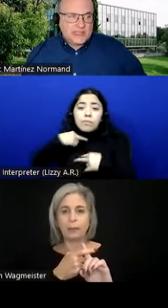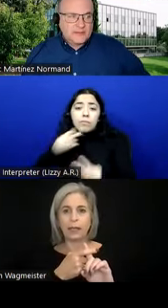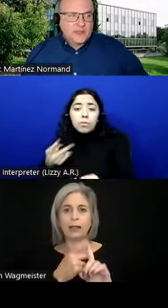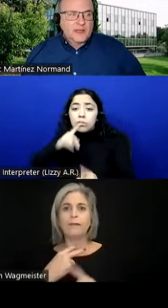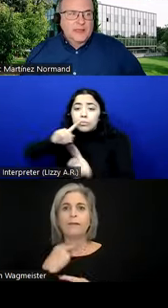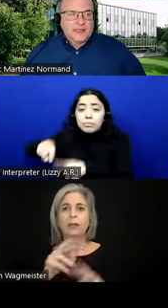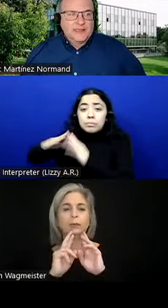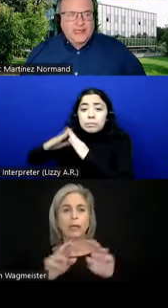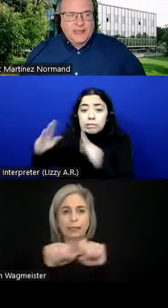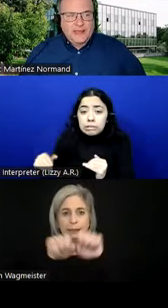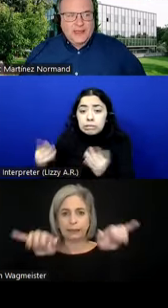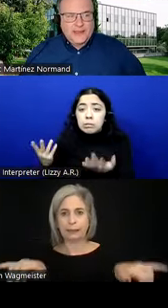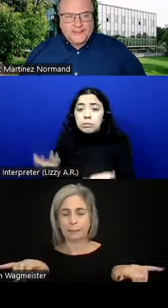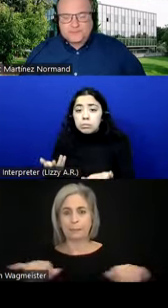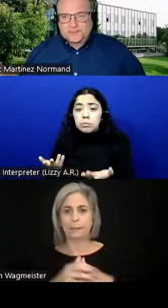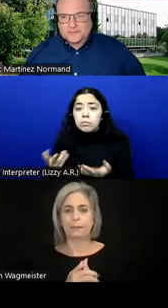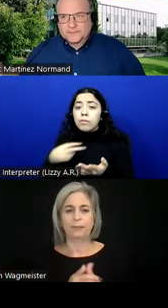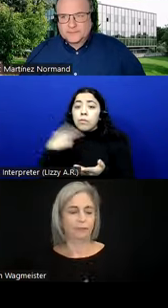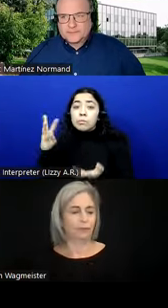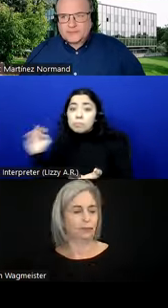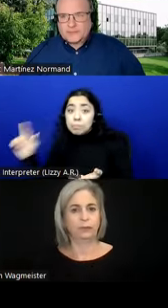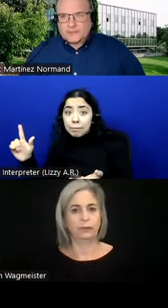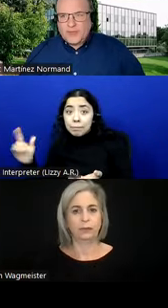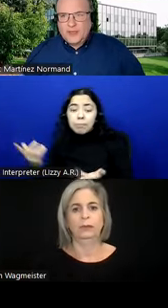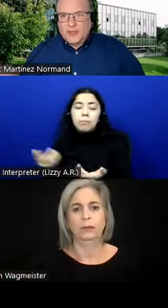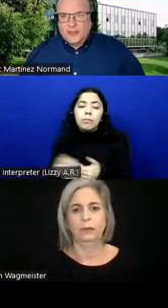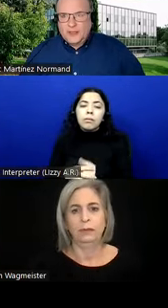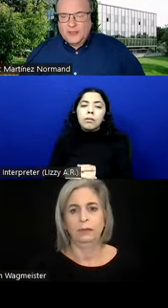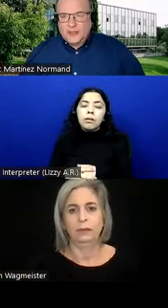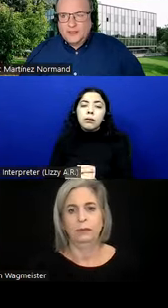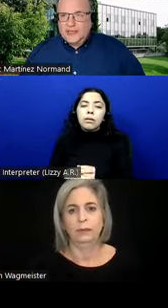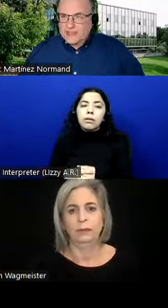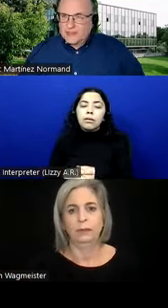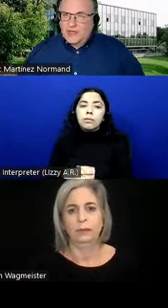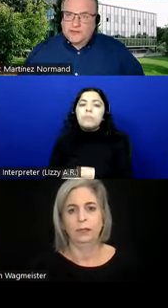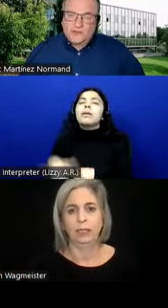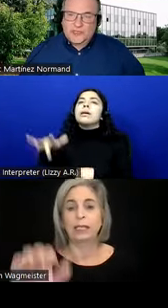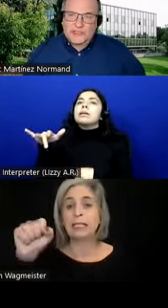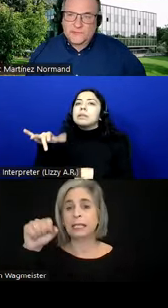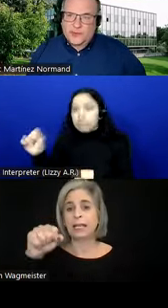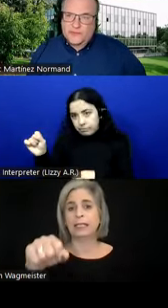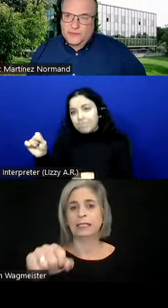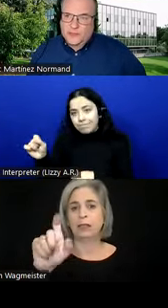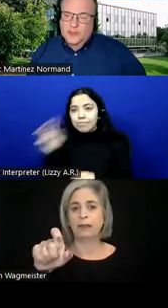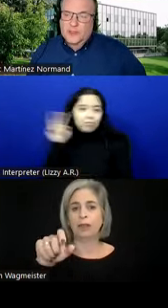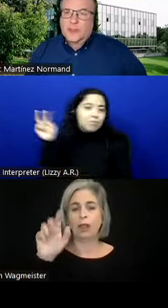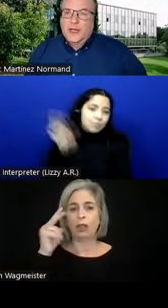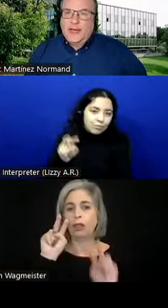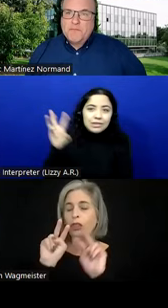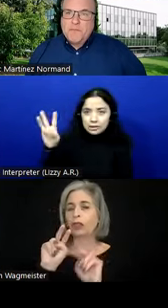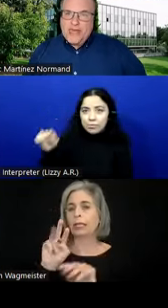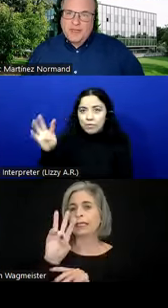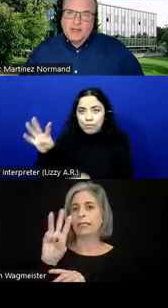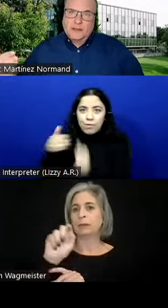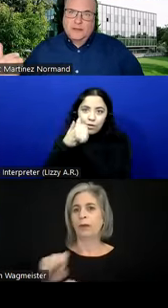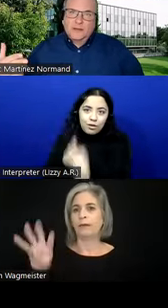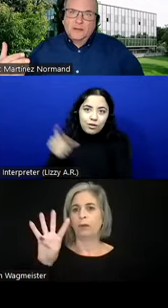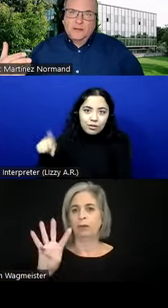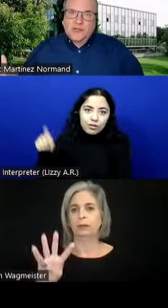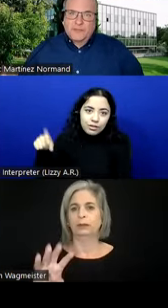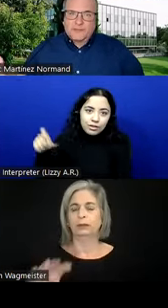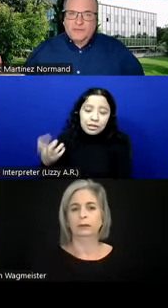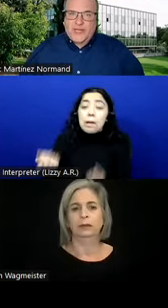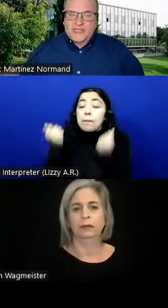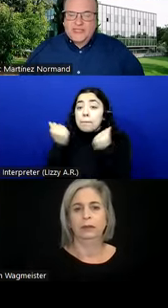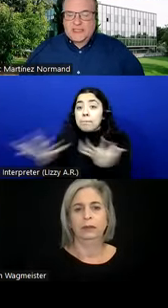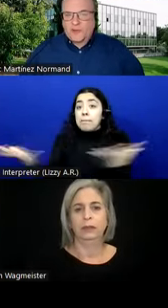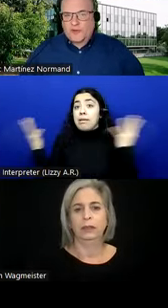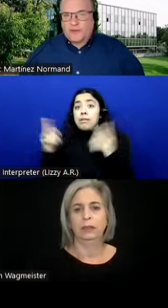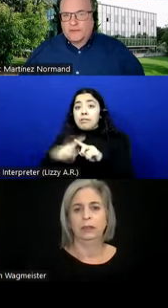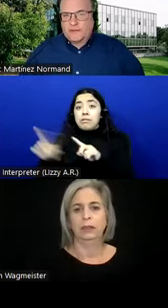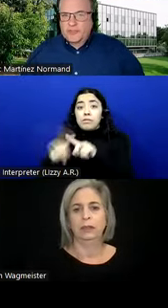then, yes, you have to look at 6.4. On many web pages that provide voice